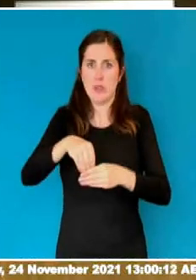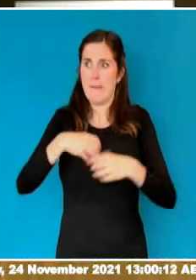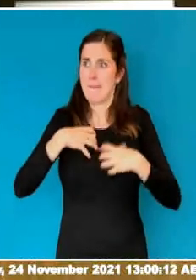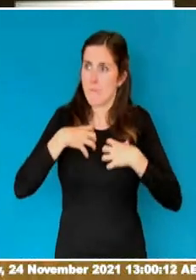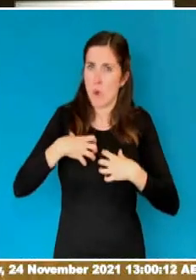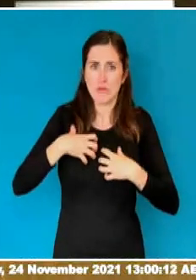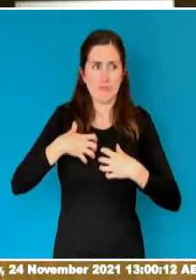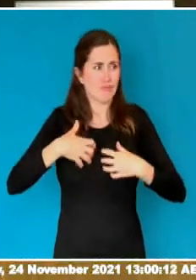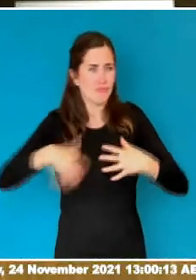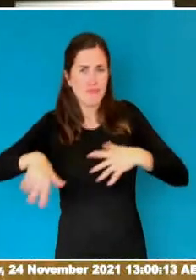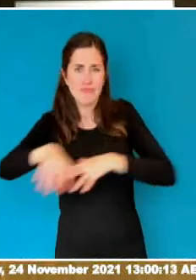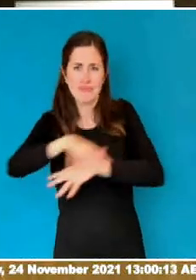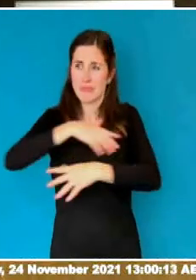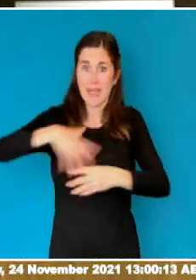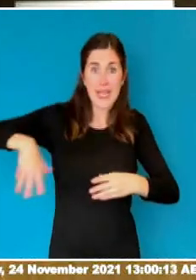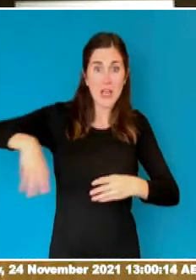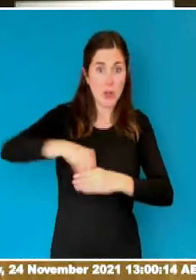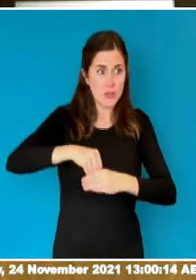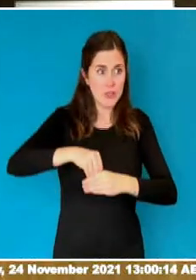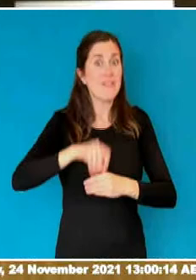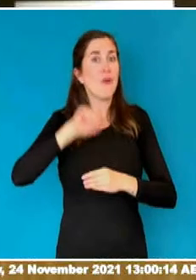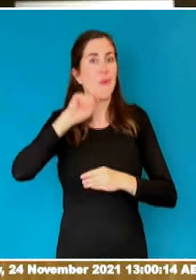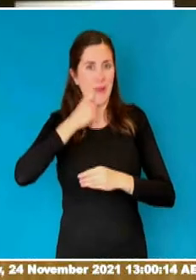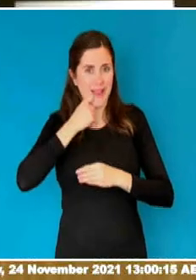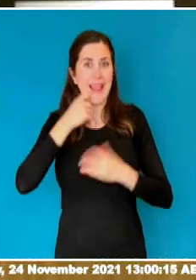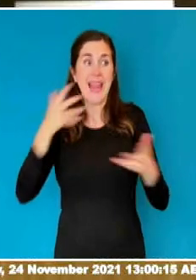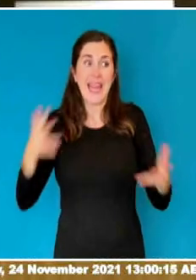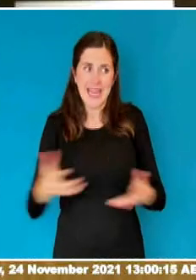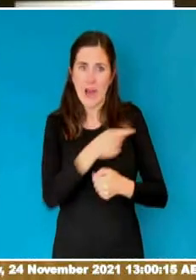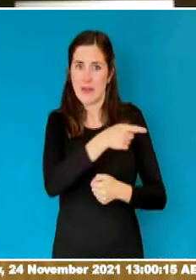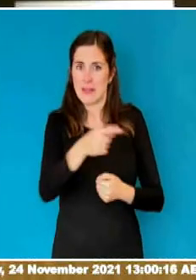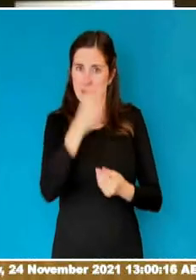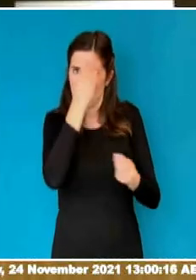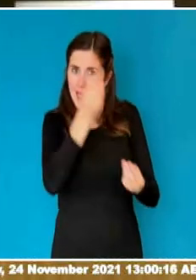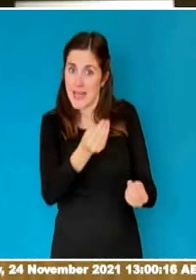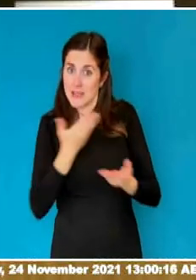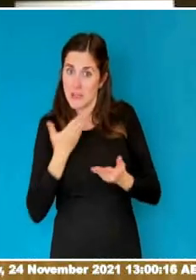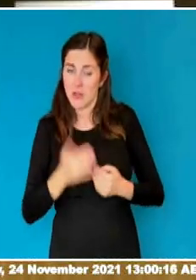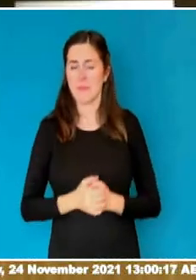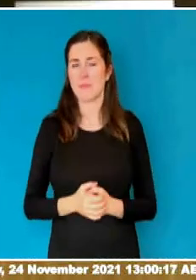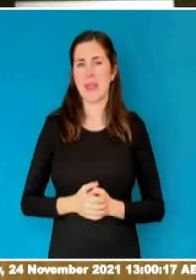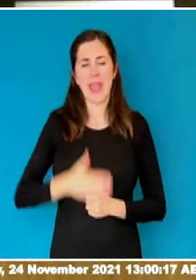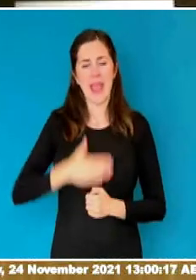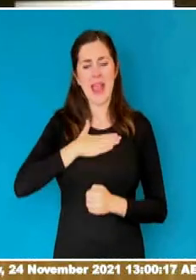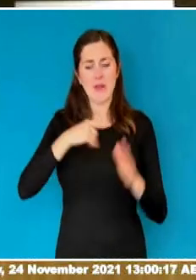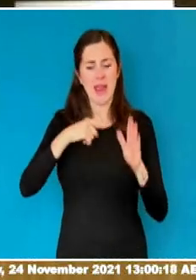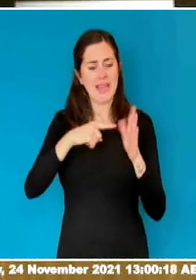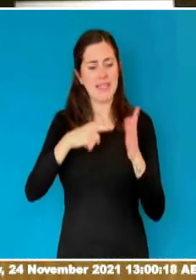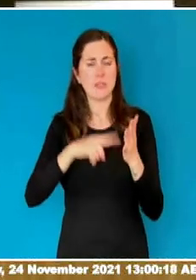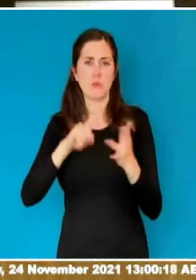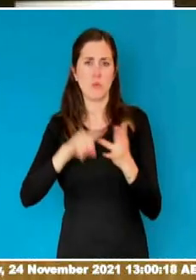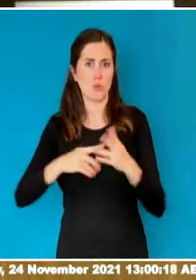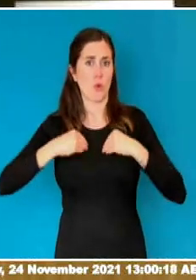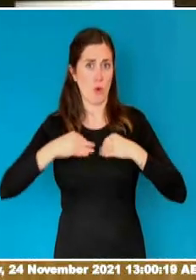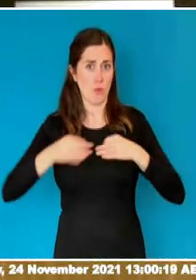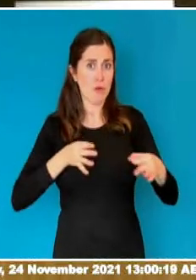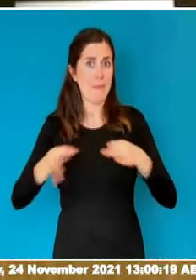That is something that we have in the ATO's corporate plan which we published externally with commitments and targets.